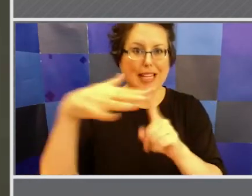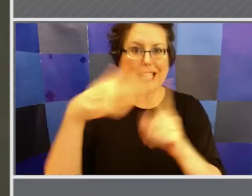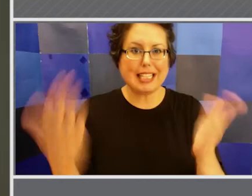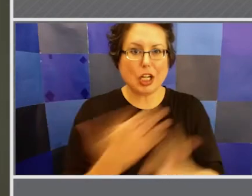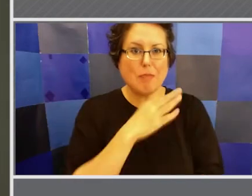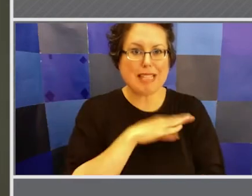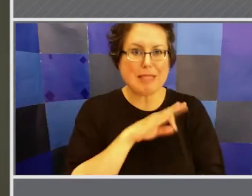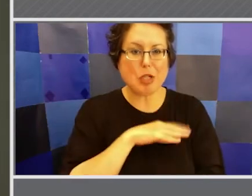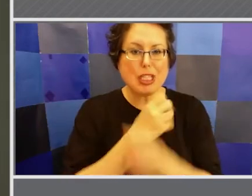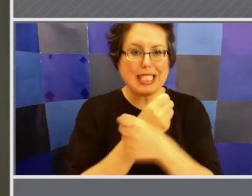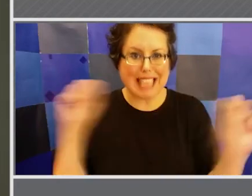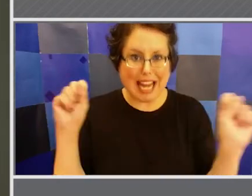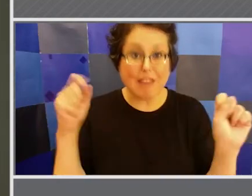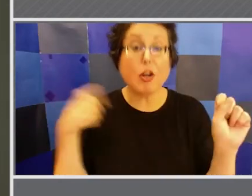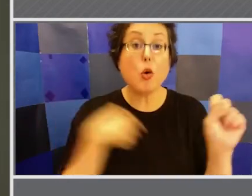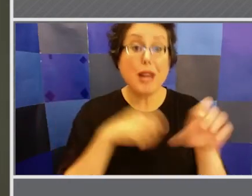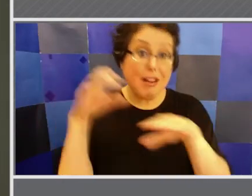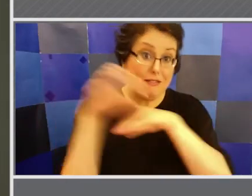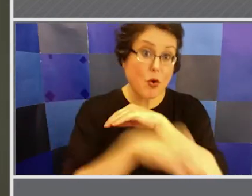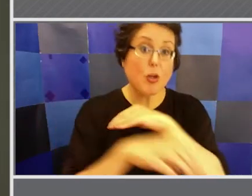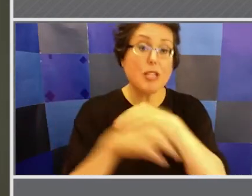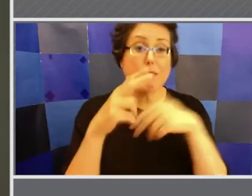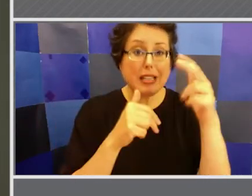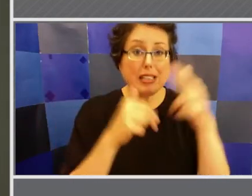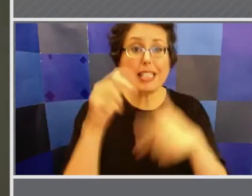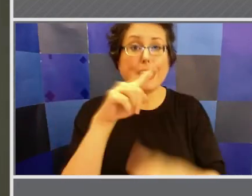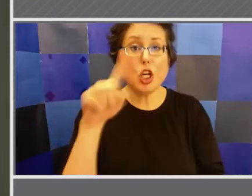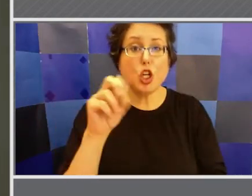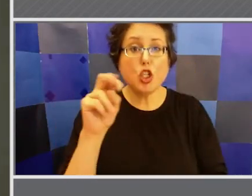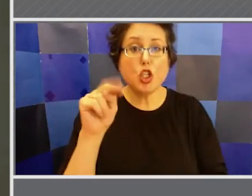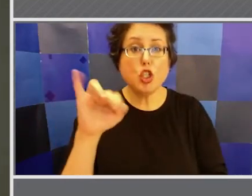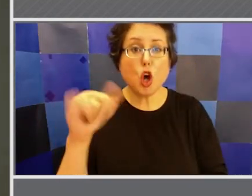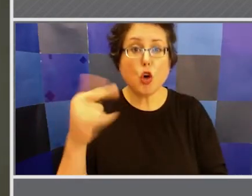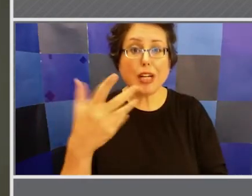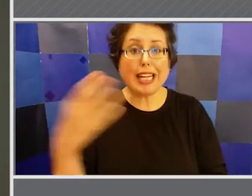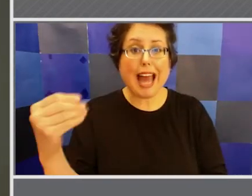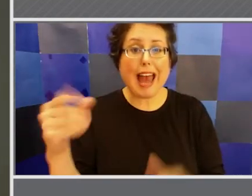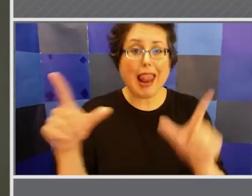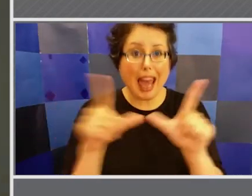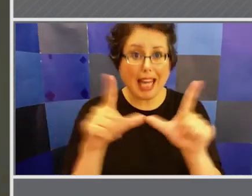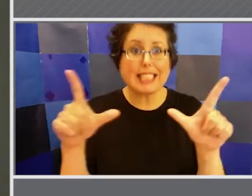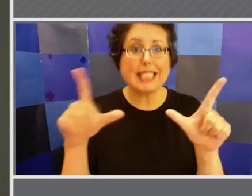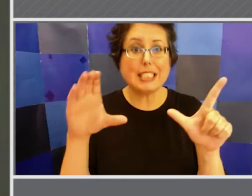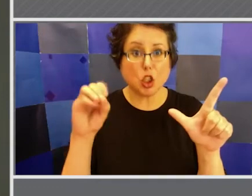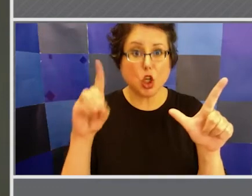through enforcing the buildings zoning and licensing codes adopted into city code.